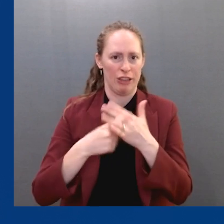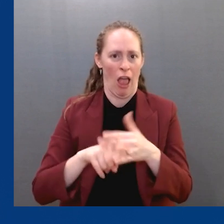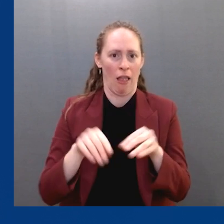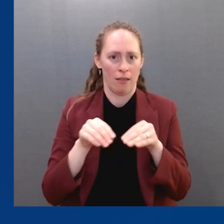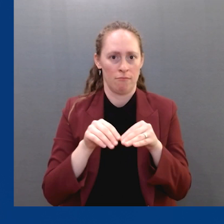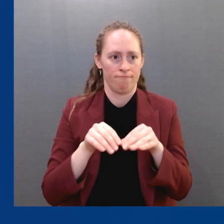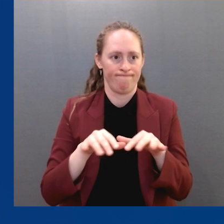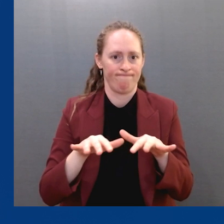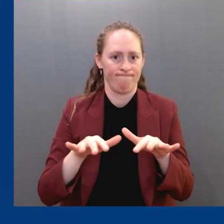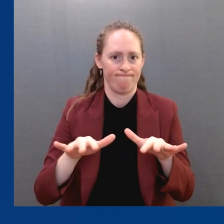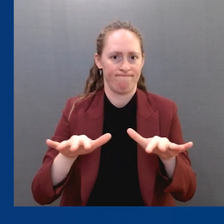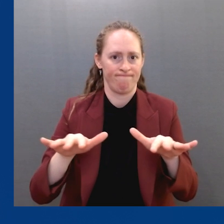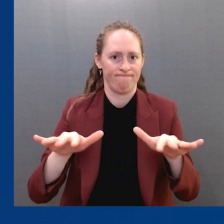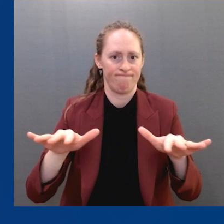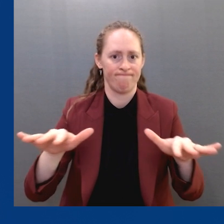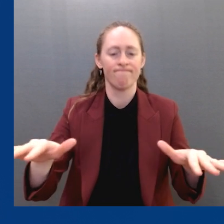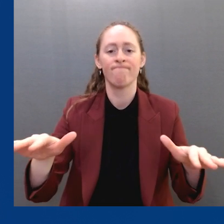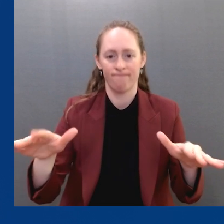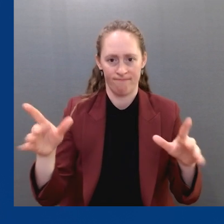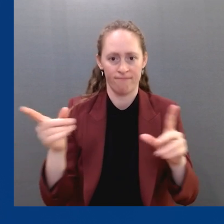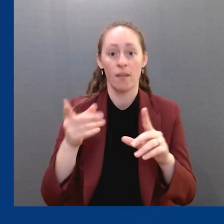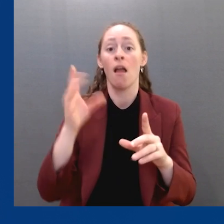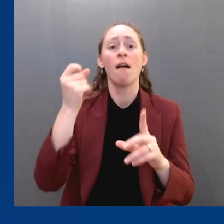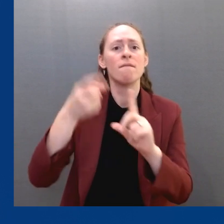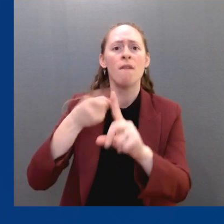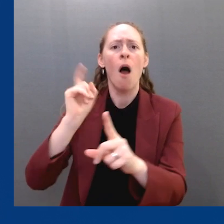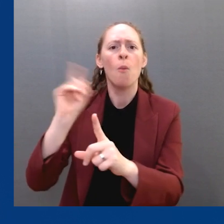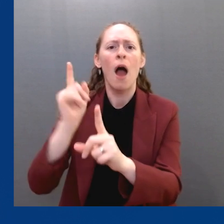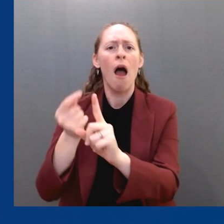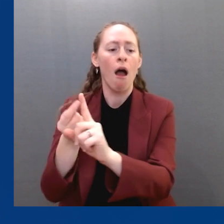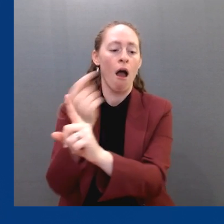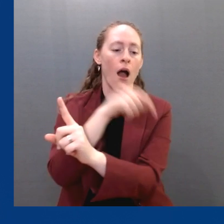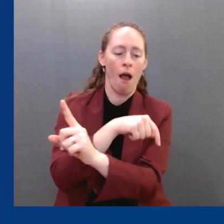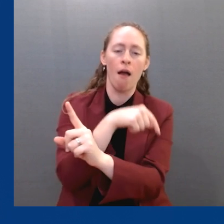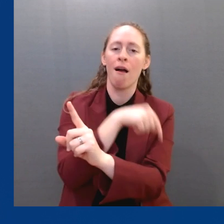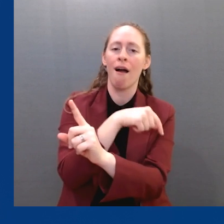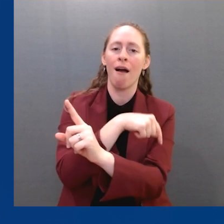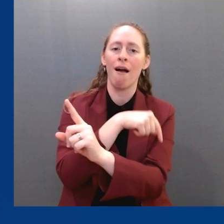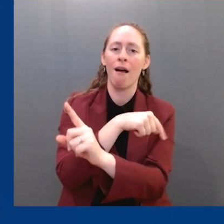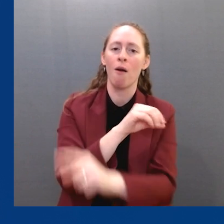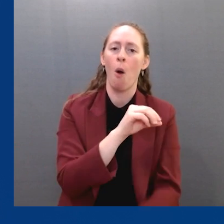or variations of the initial Omicron strain and descendants of the virus